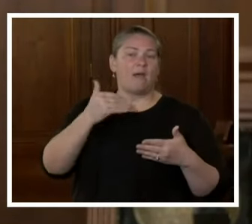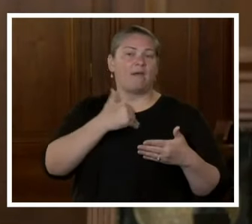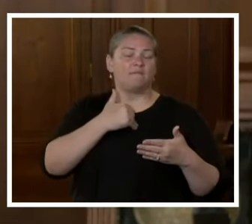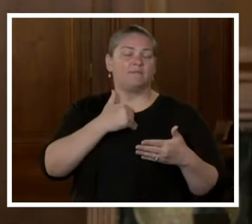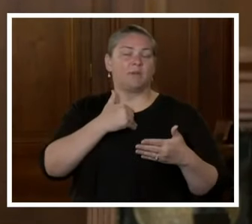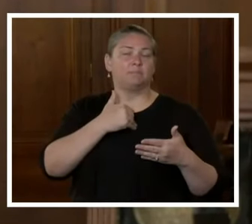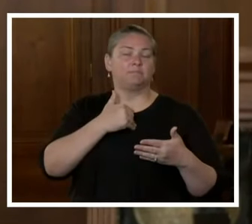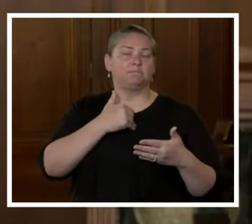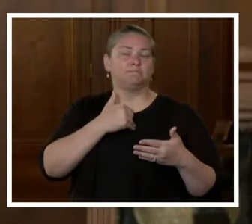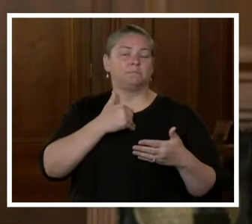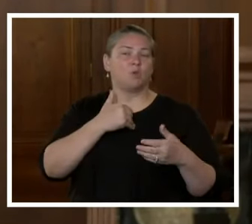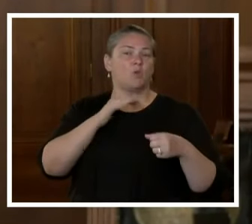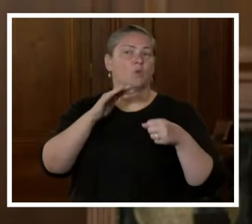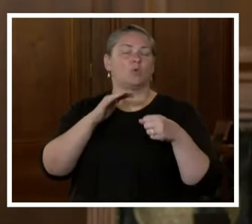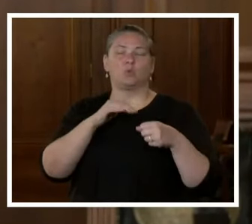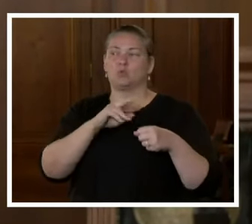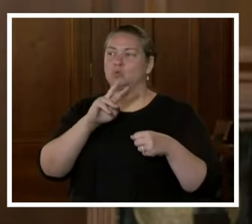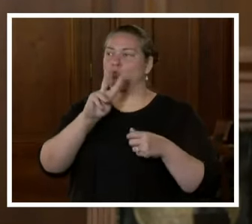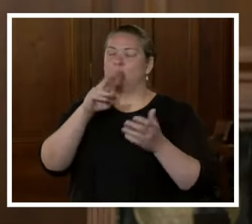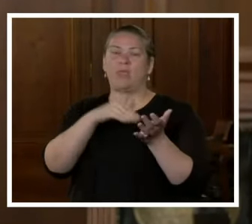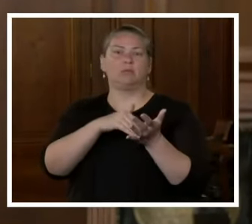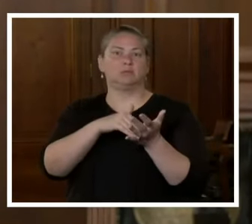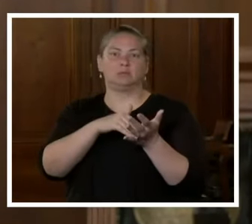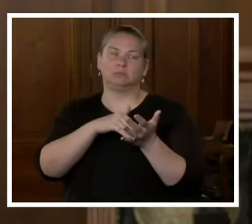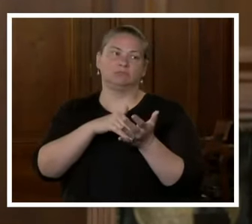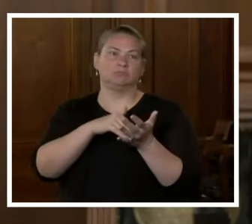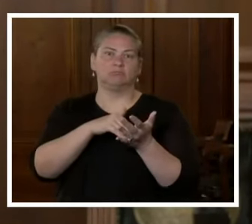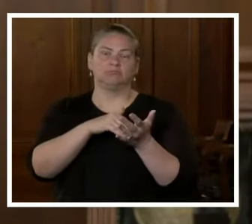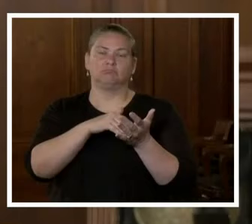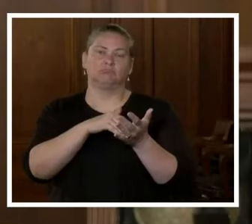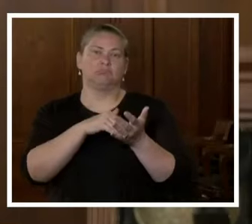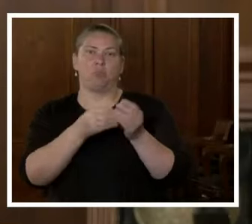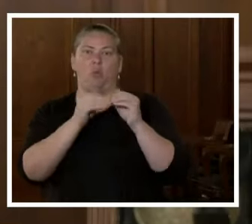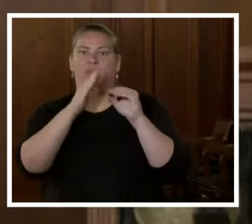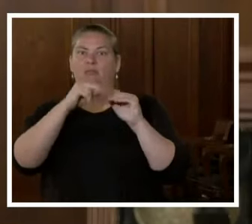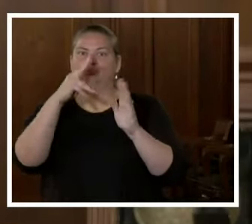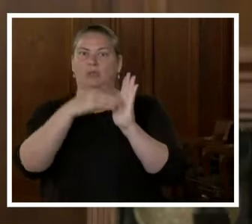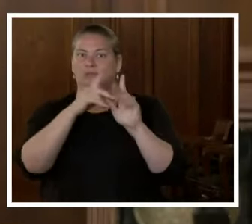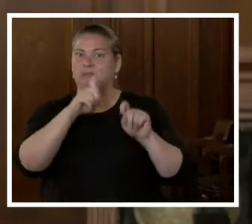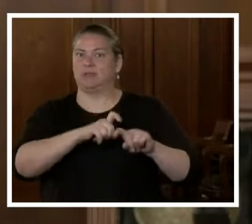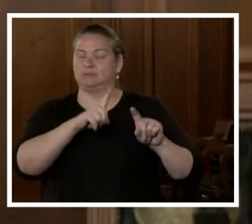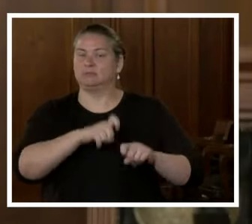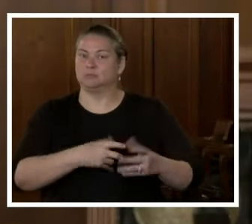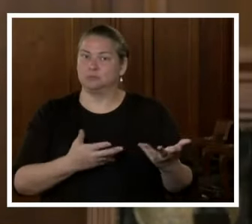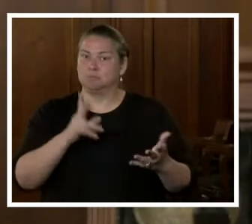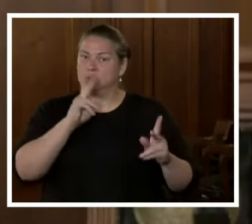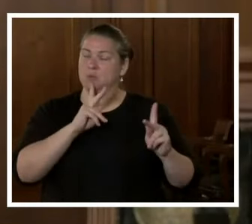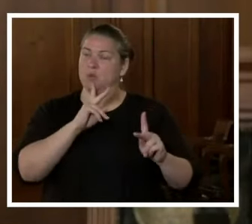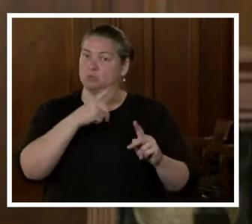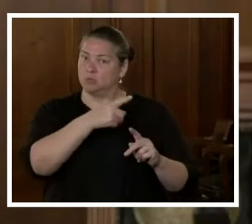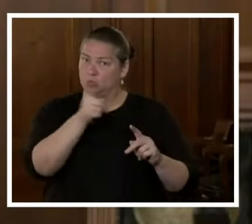REVIEW. WE'LL SEE WHAT RESULTS COME OUT.